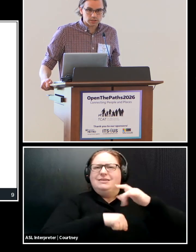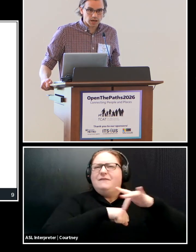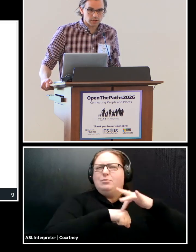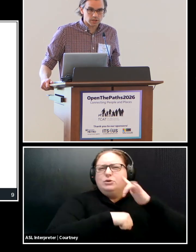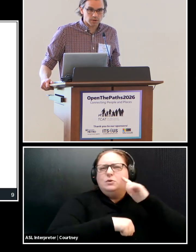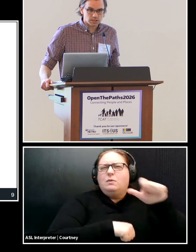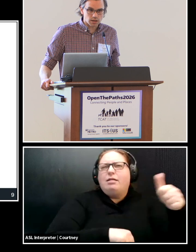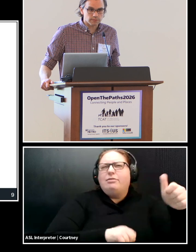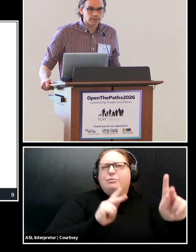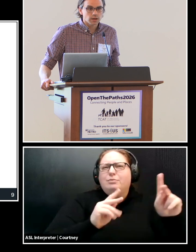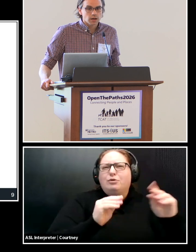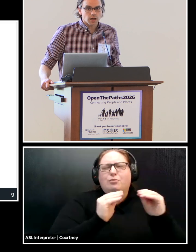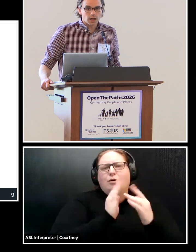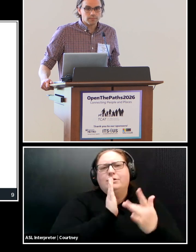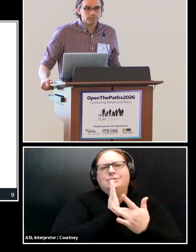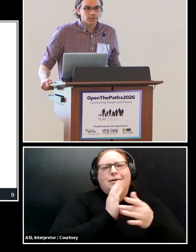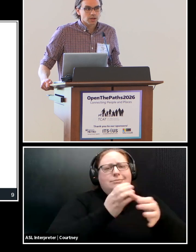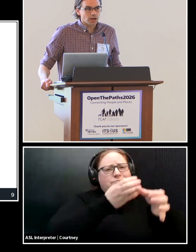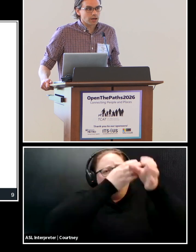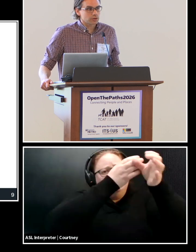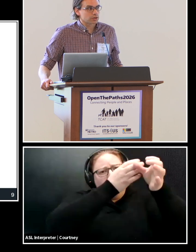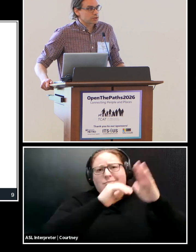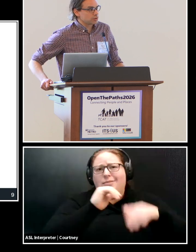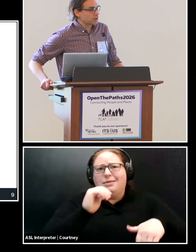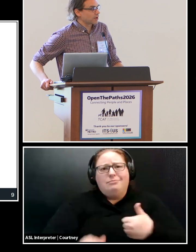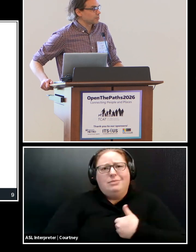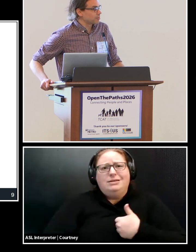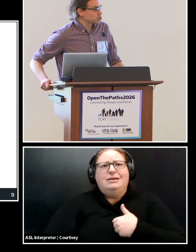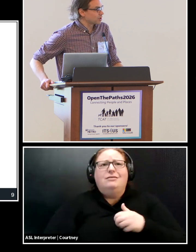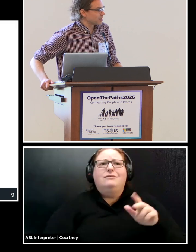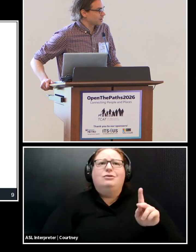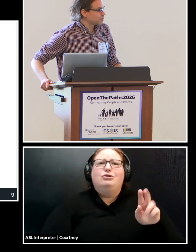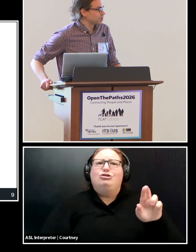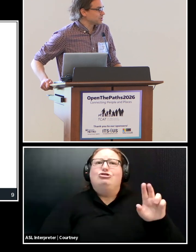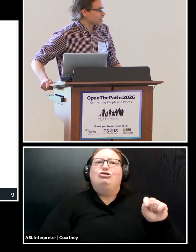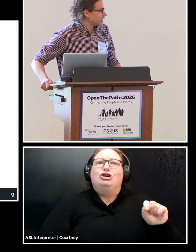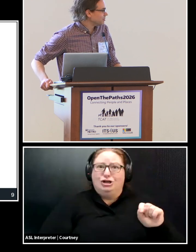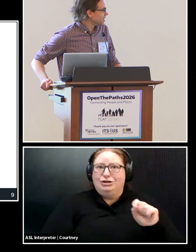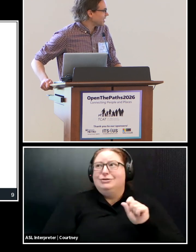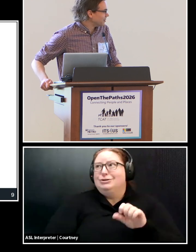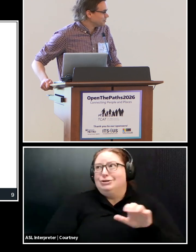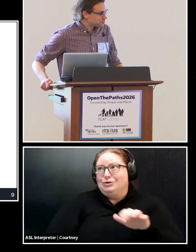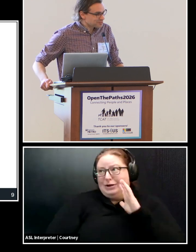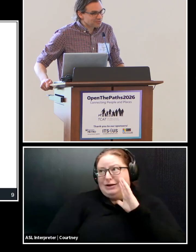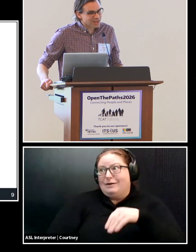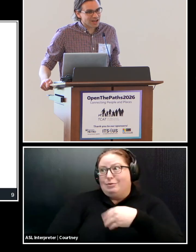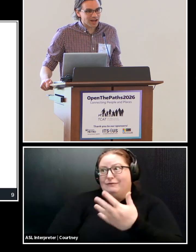savvy than myself. Um uh Kirk could do it if I'm I'm sure if I gave him plenty of time. um